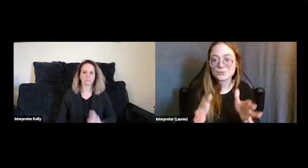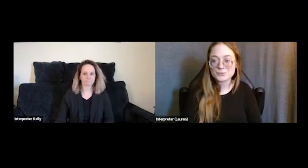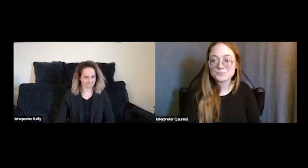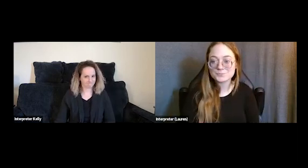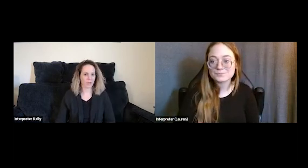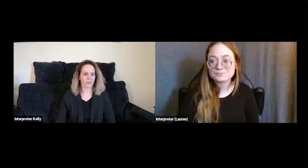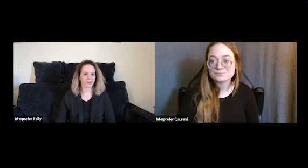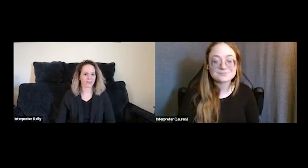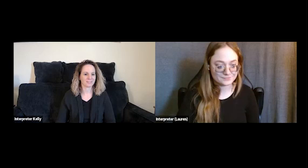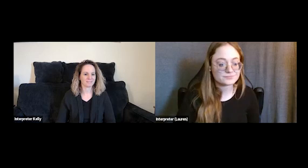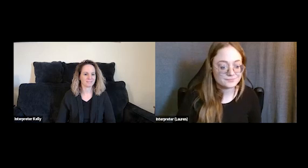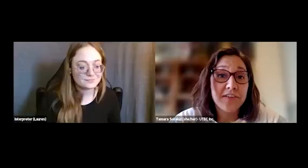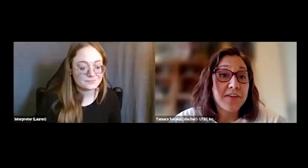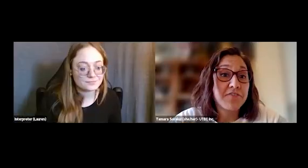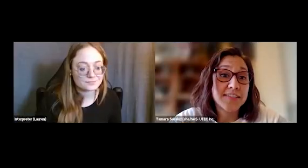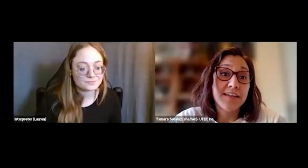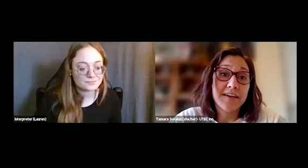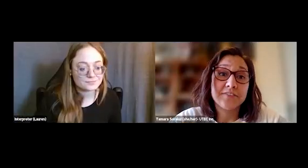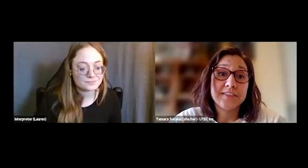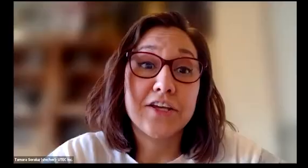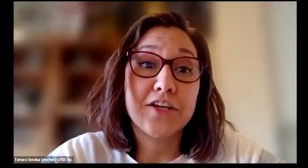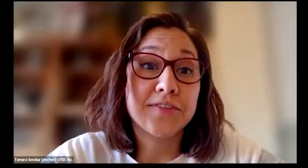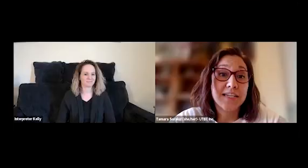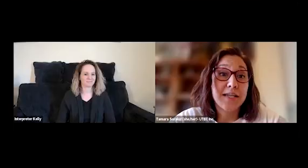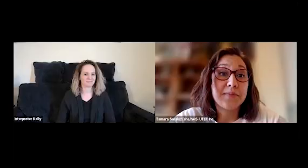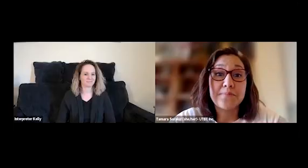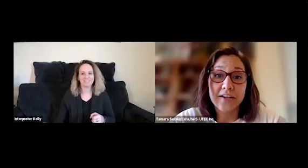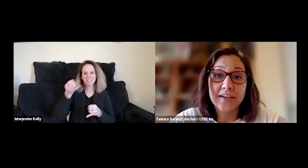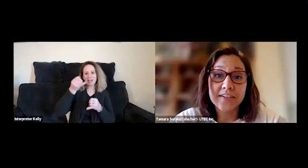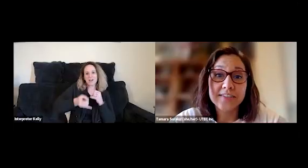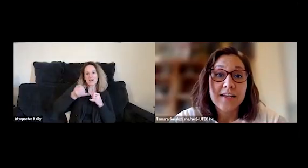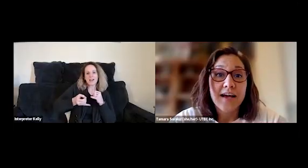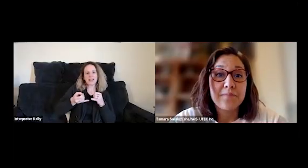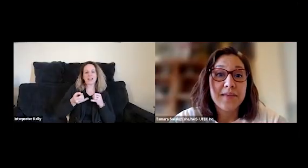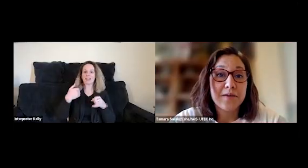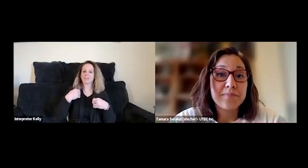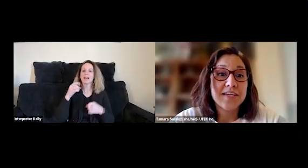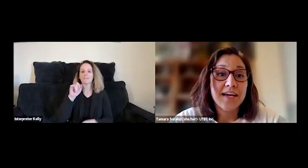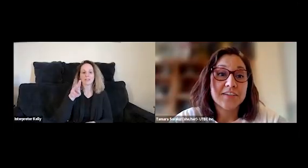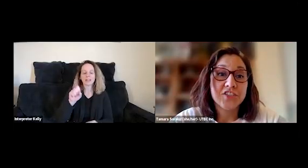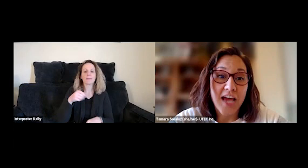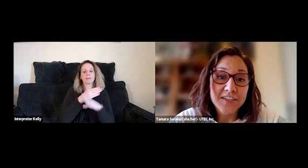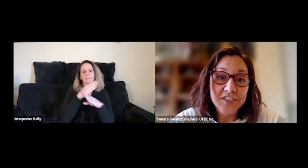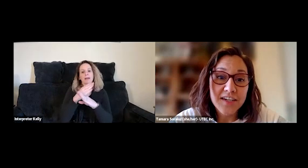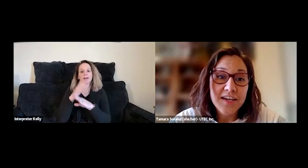And last but not least, we definitely face a lot of, you know, dilemmas and barriers that can be challenging.